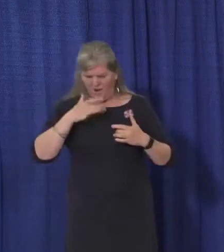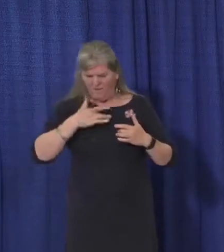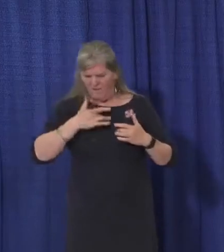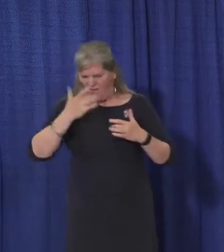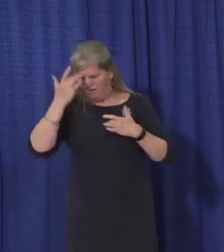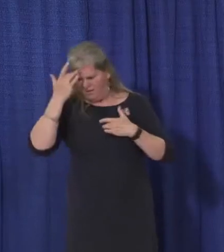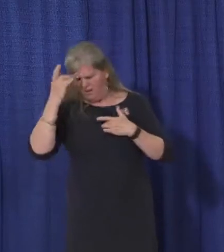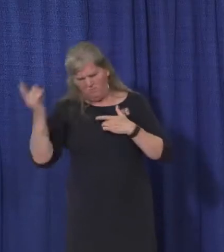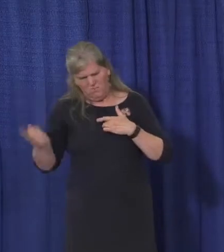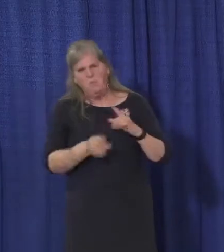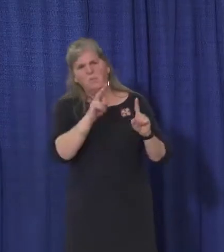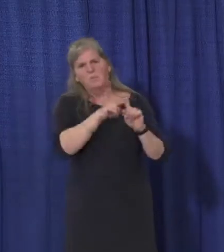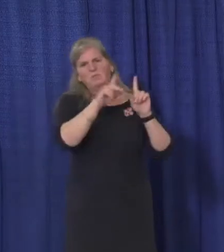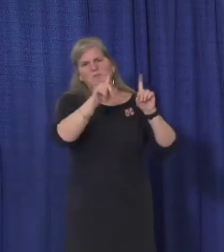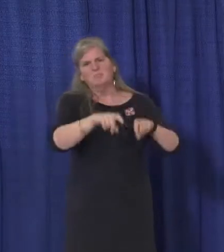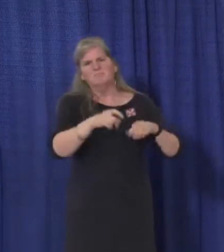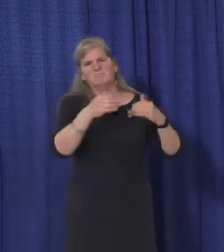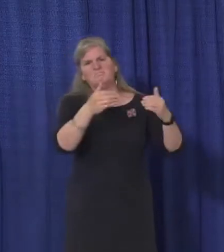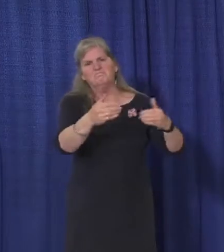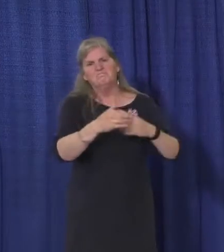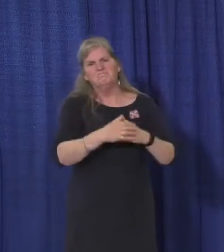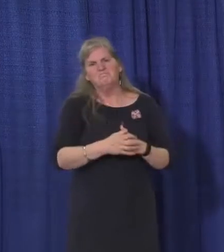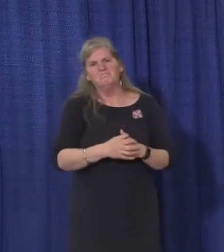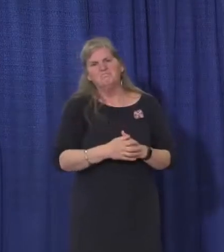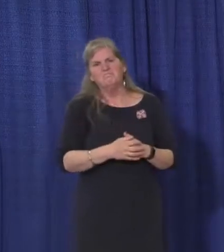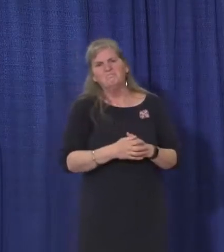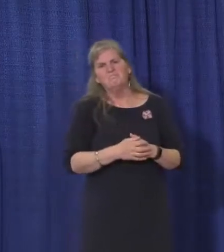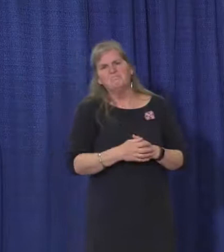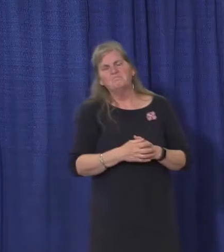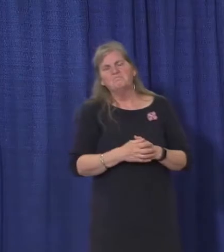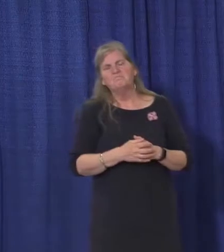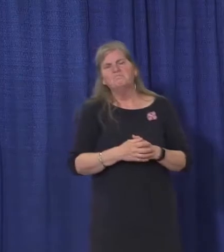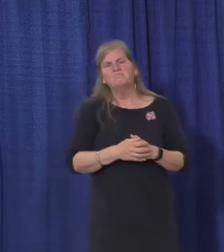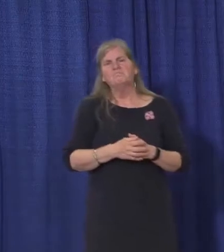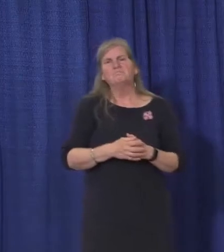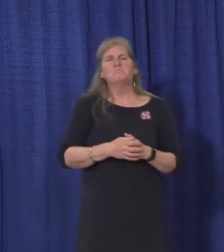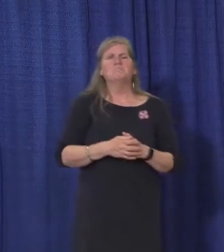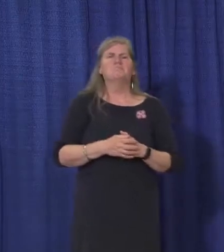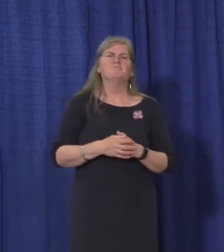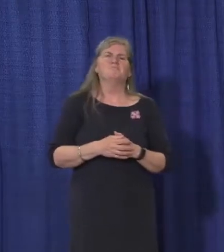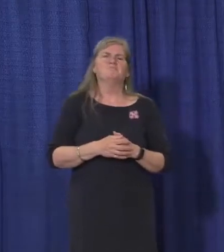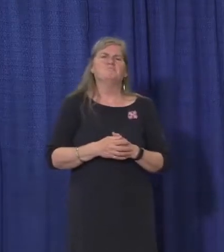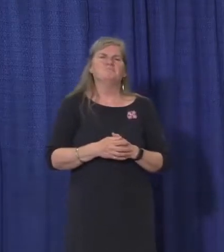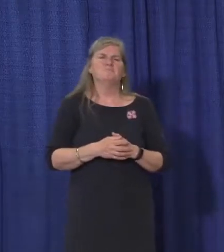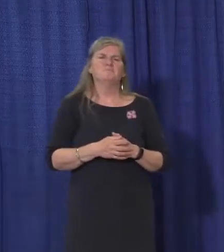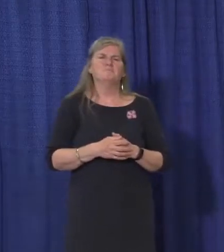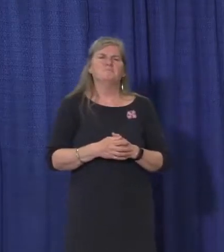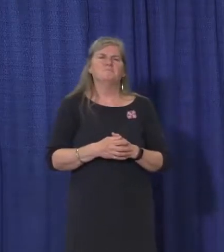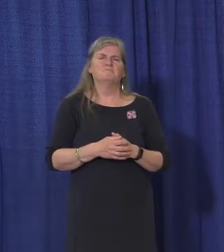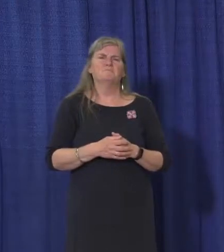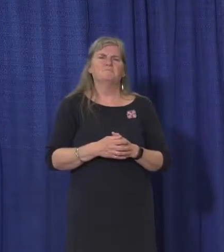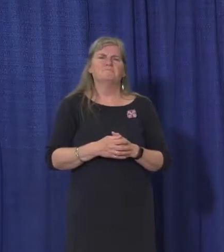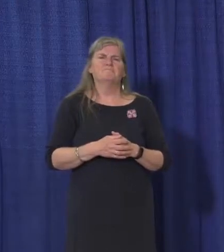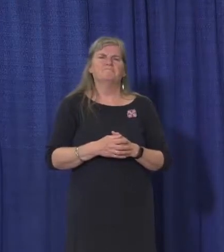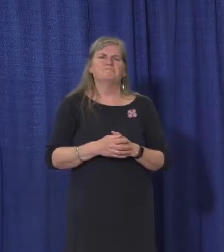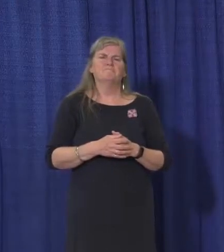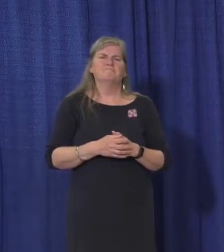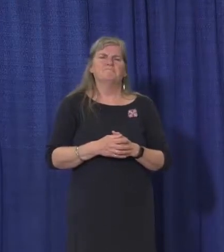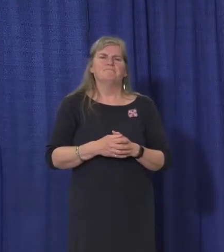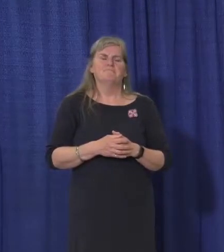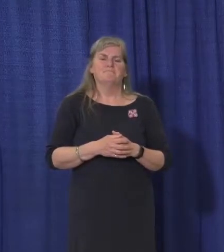tested if any symptoms occur.